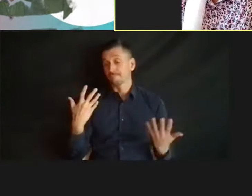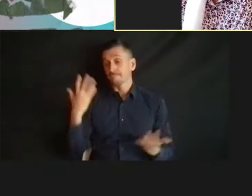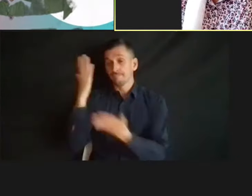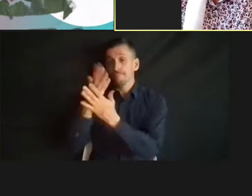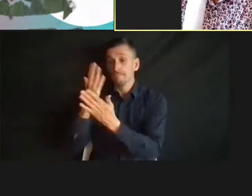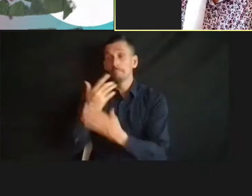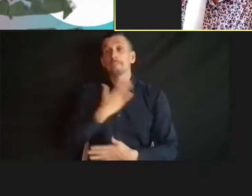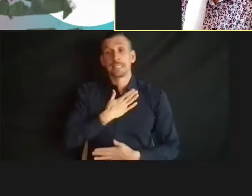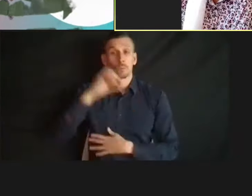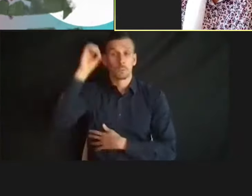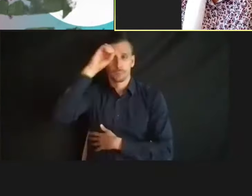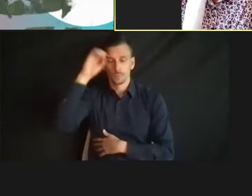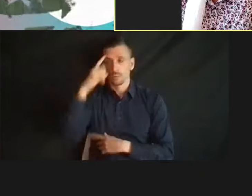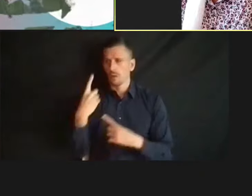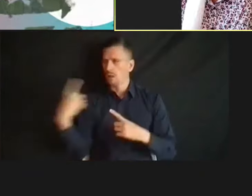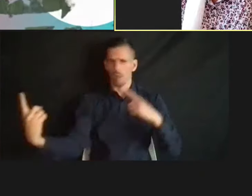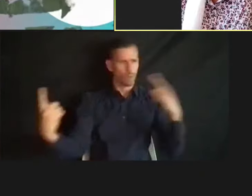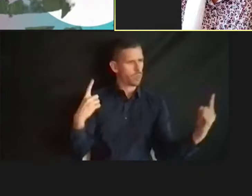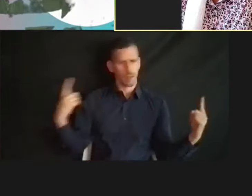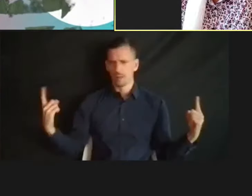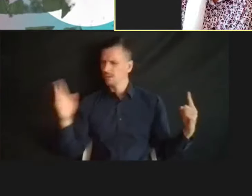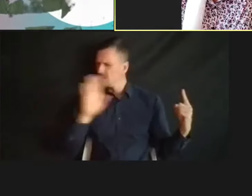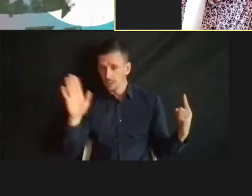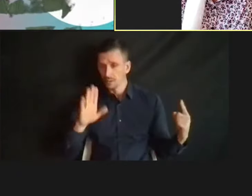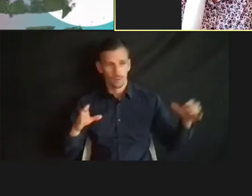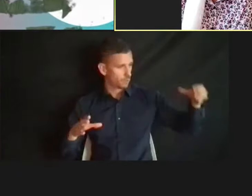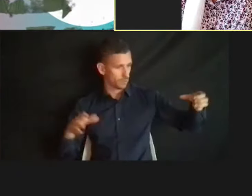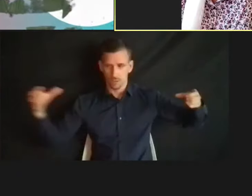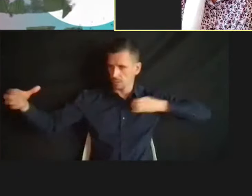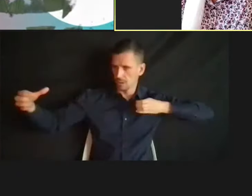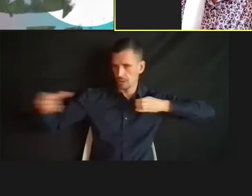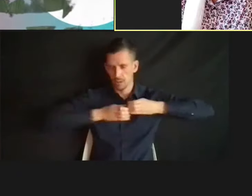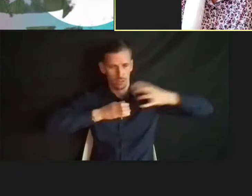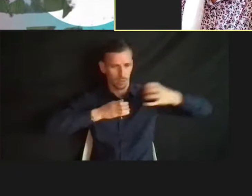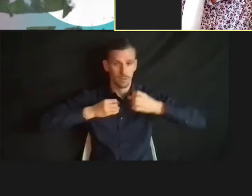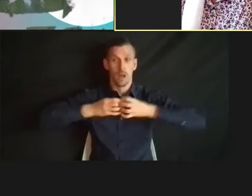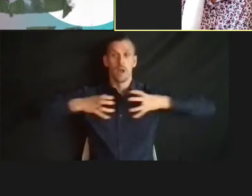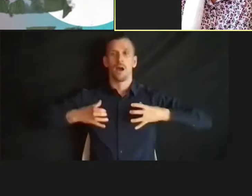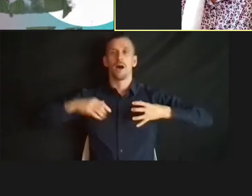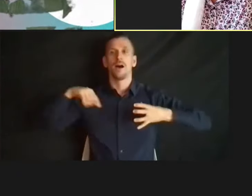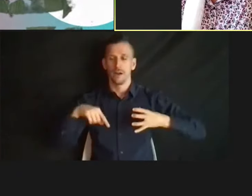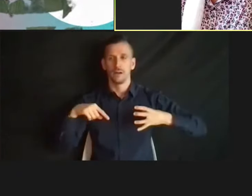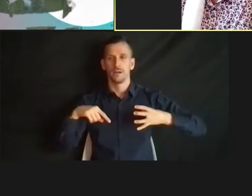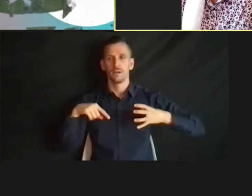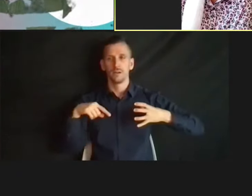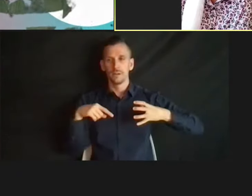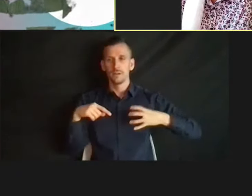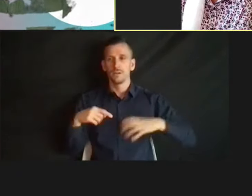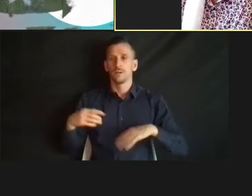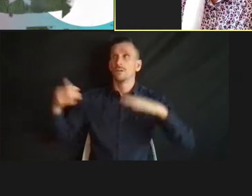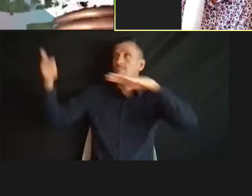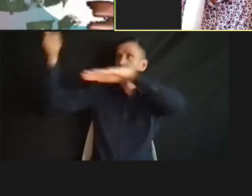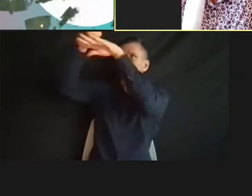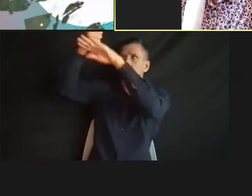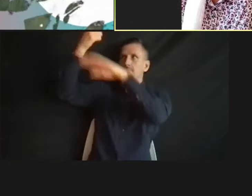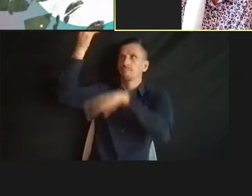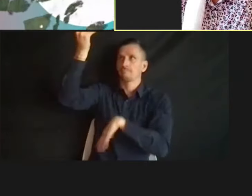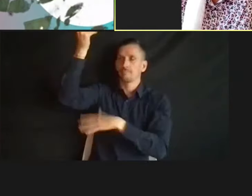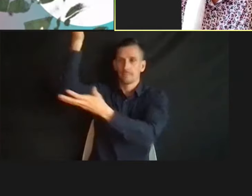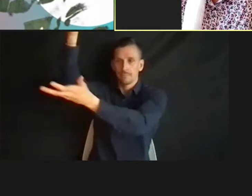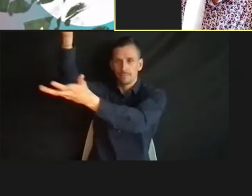together is the local authorities, the investors, the social entrepreneurs and the civil societies,